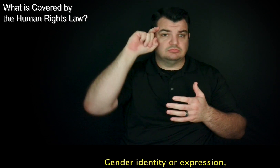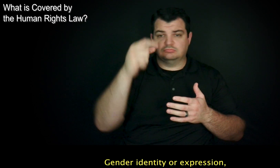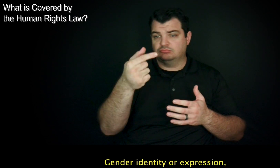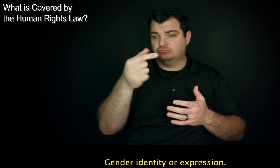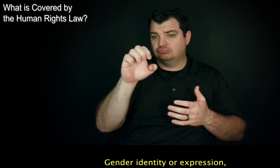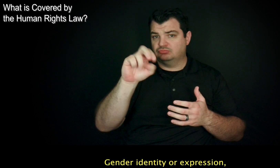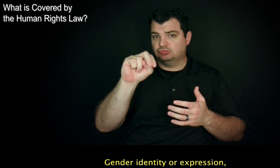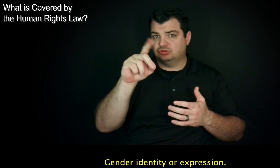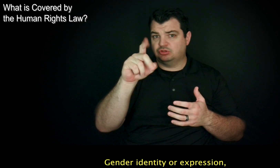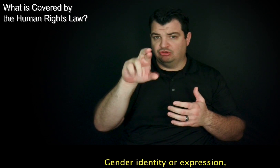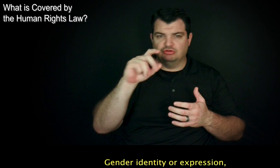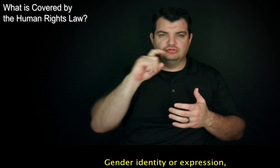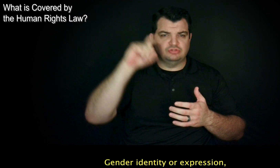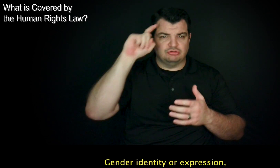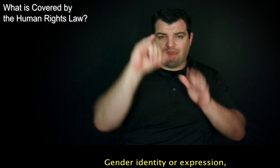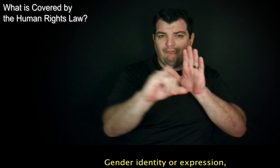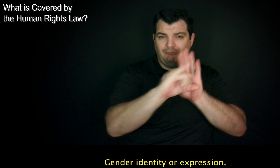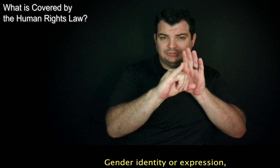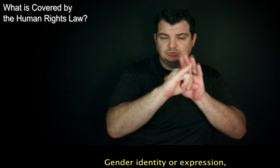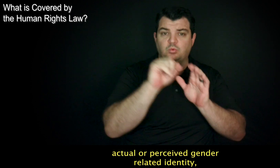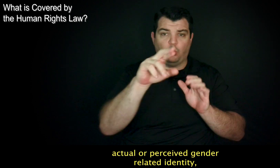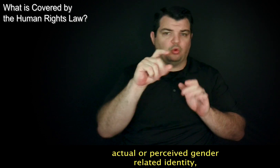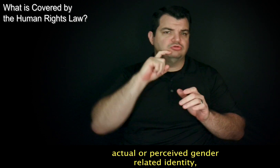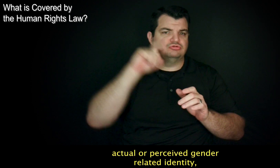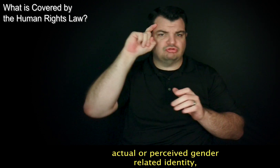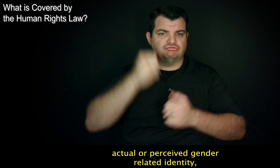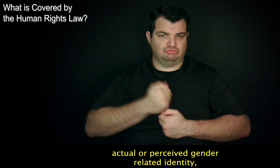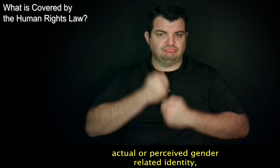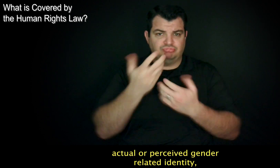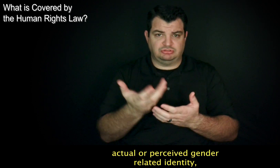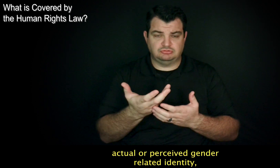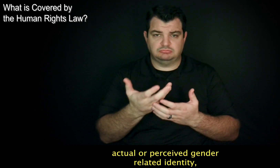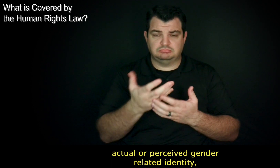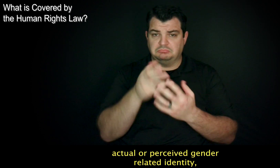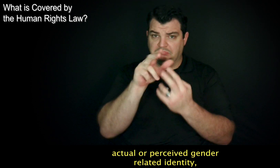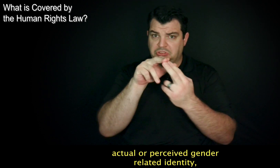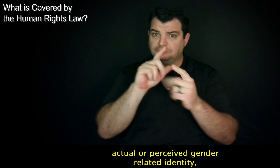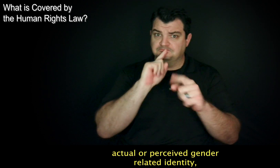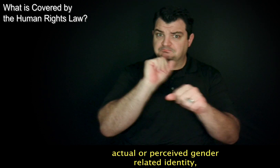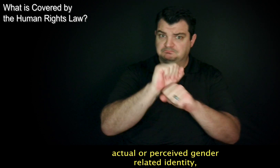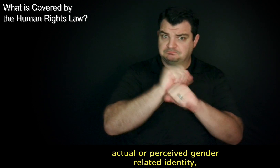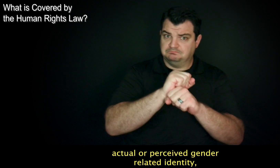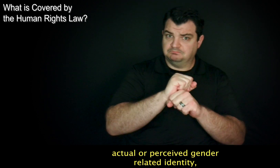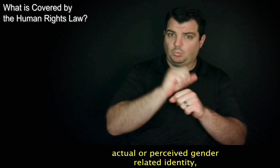Gender identity or expression, actual or perceived gender related identity,